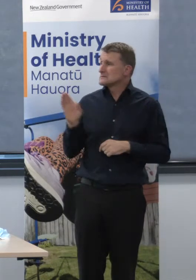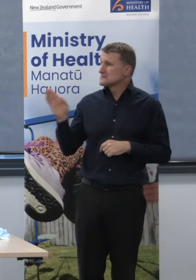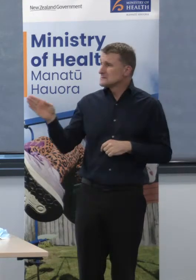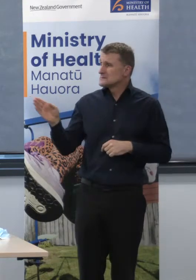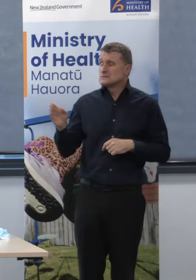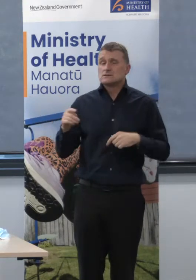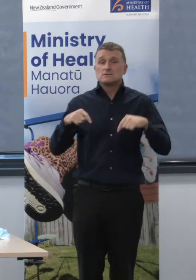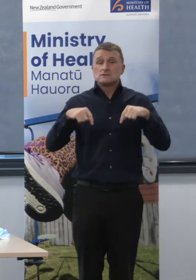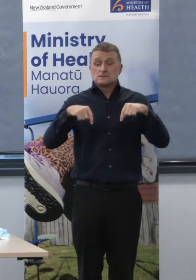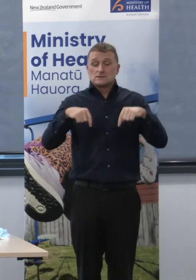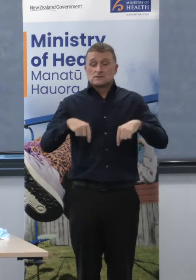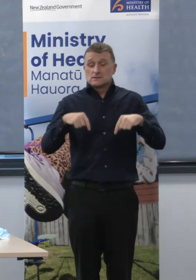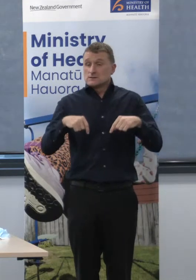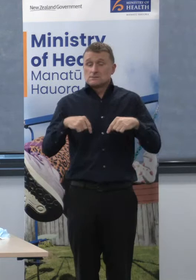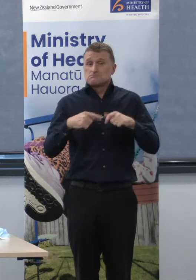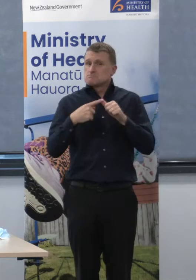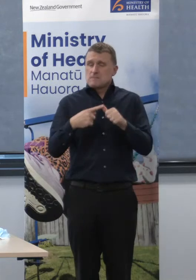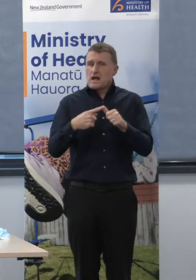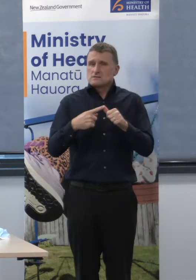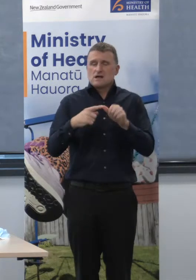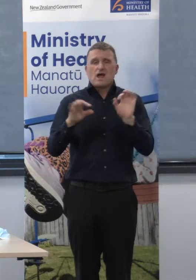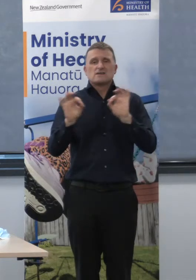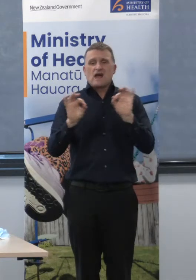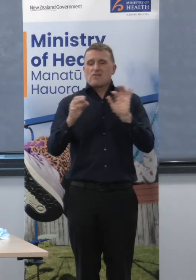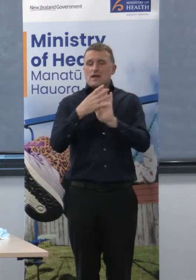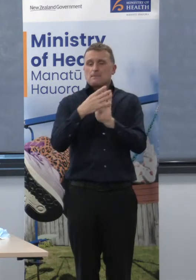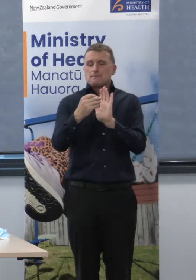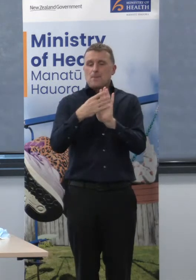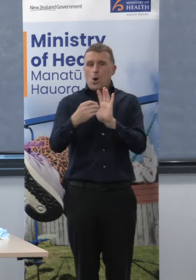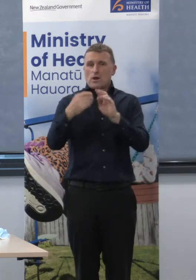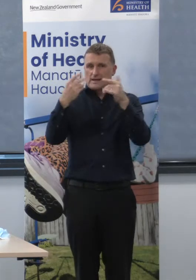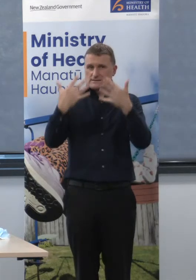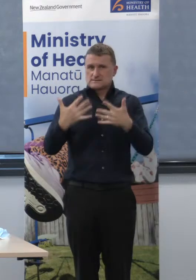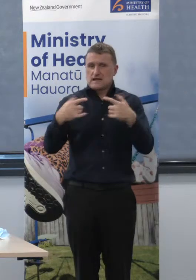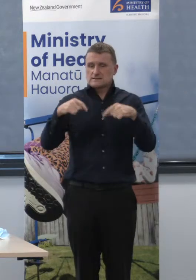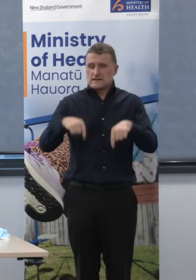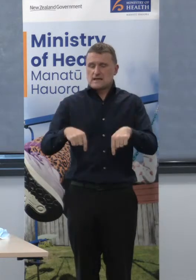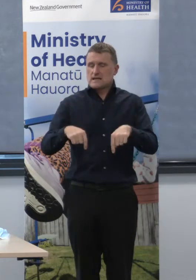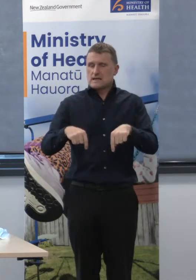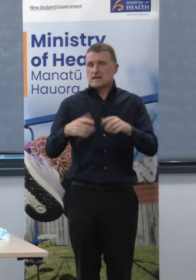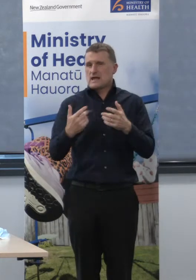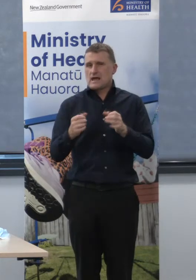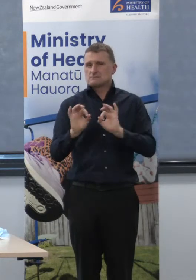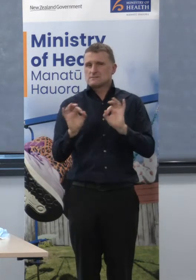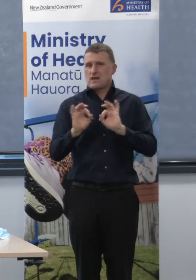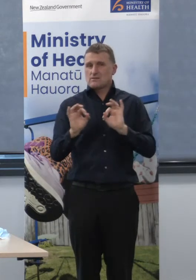Fiona, do you have the Intel at the moment? I do not have the modelling